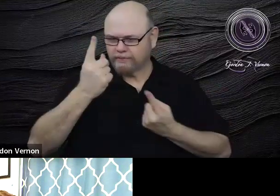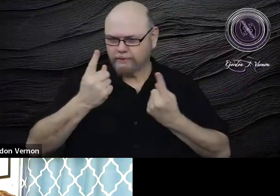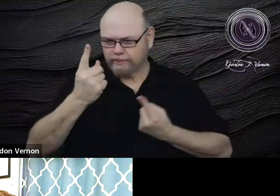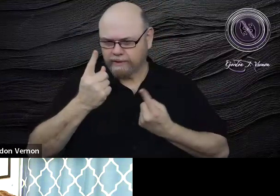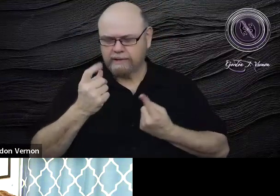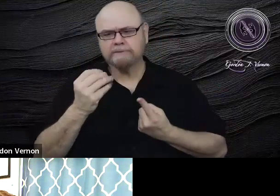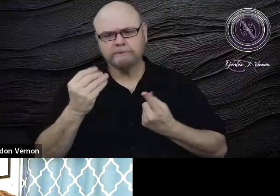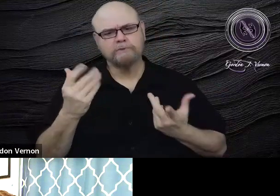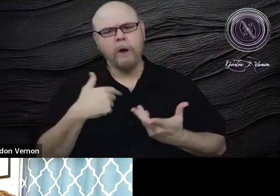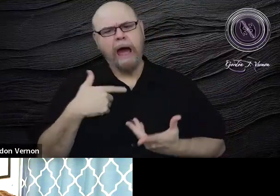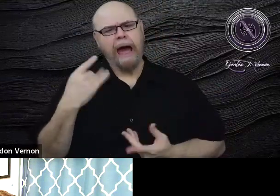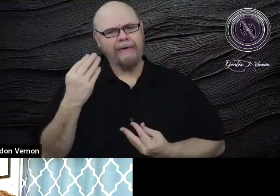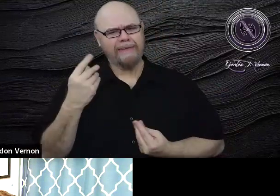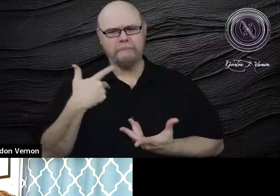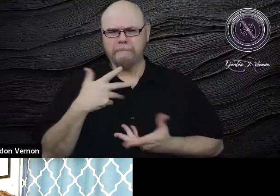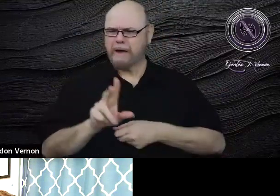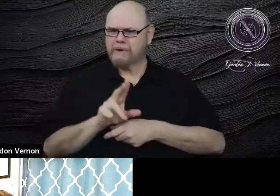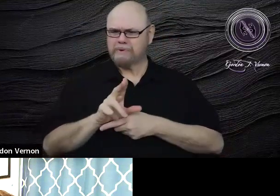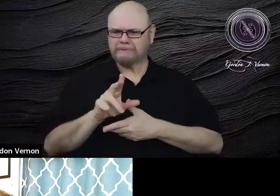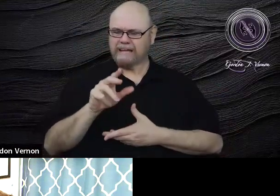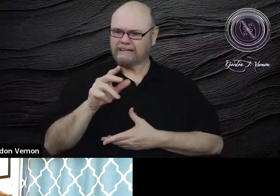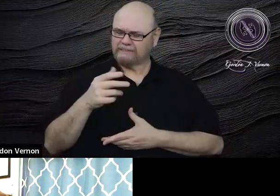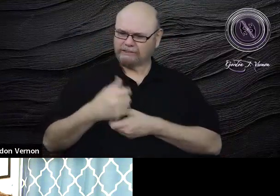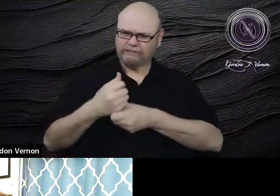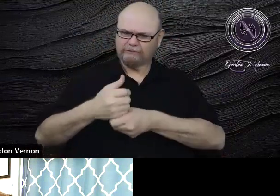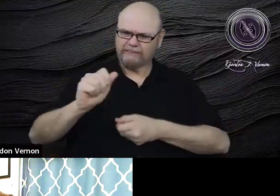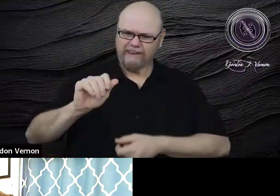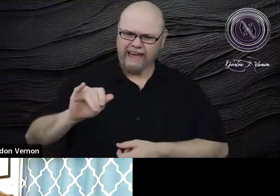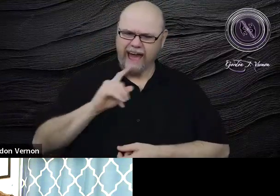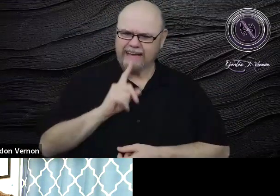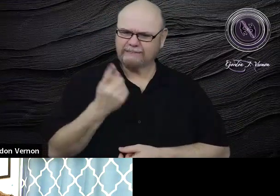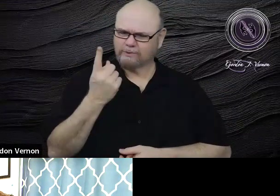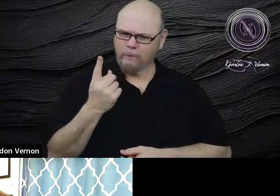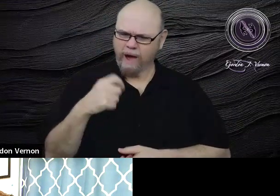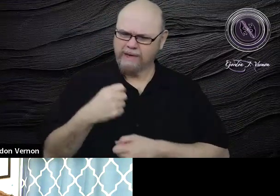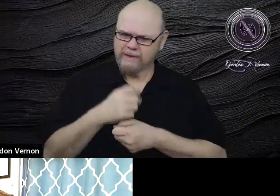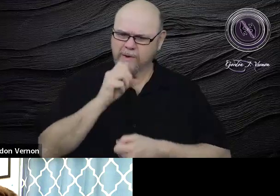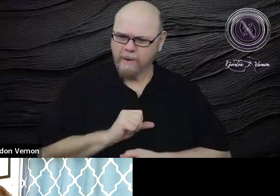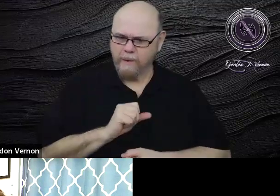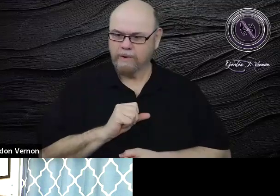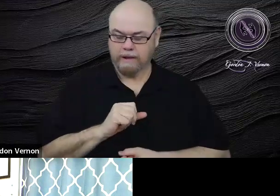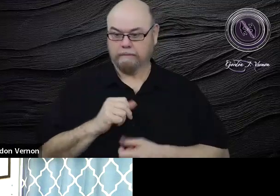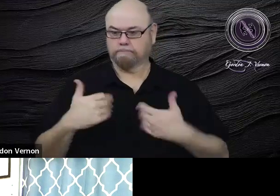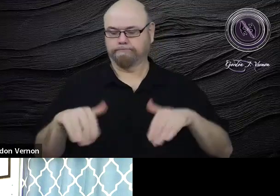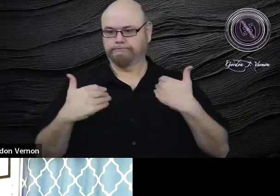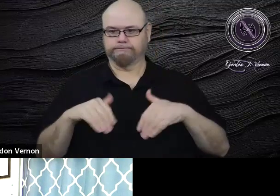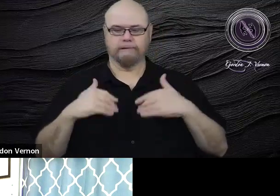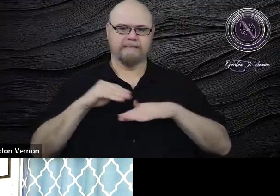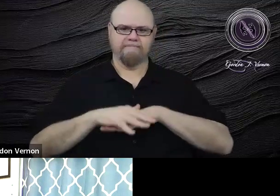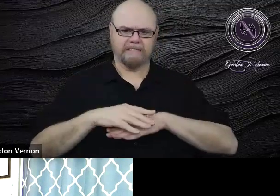Thank you very much. That was fascinating. We have a question in the Q&A right now.